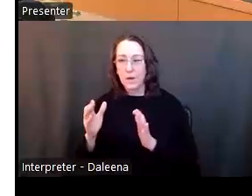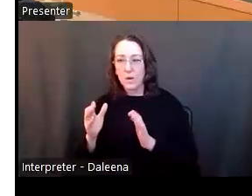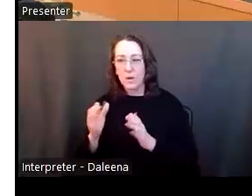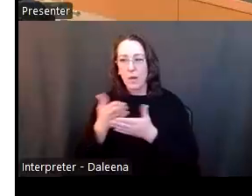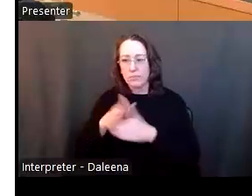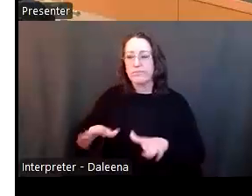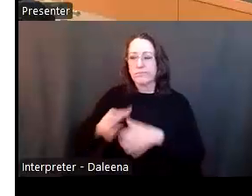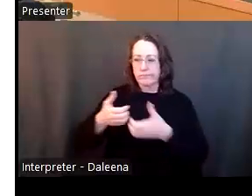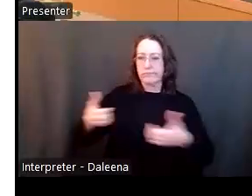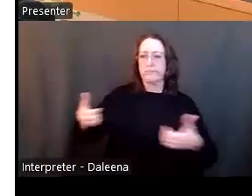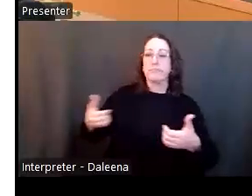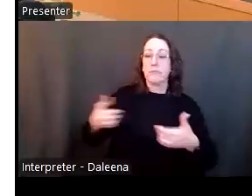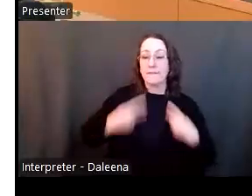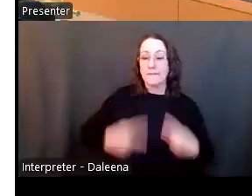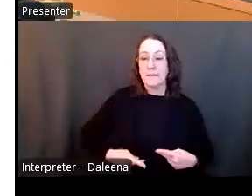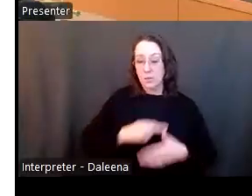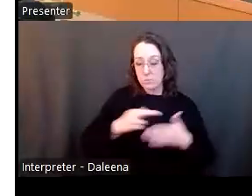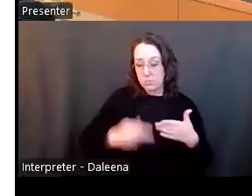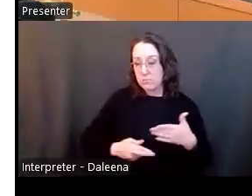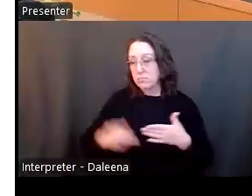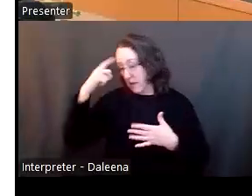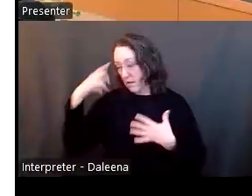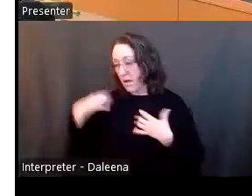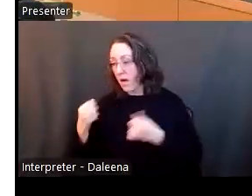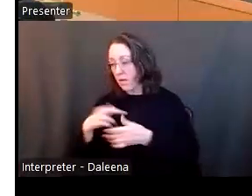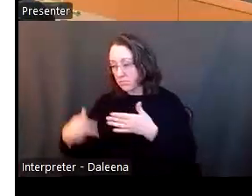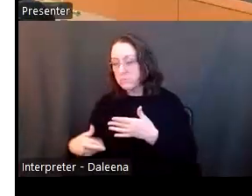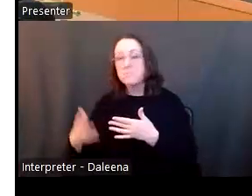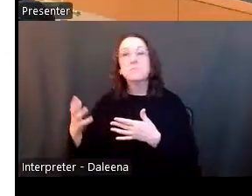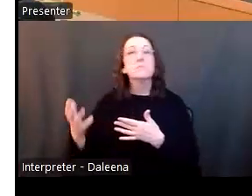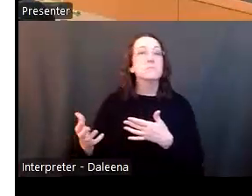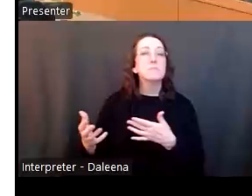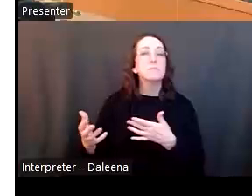of like physical health outcomes mental health outcomes and um and if so where where where's